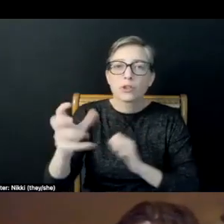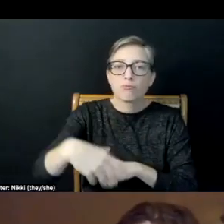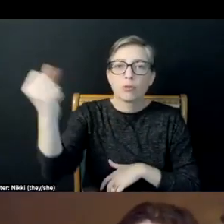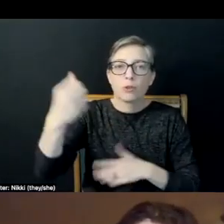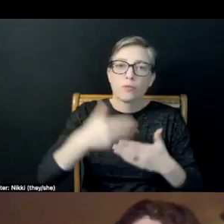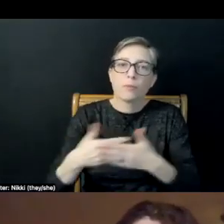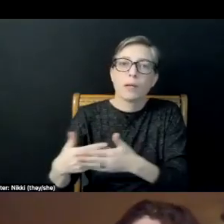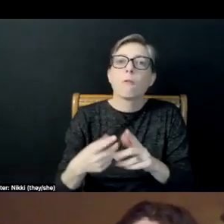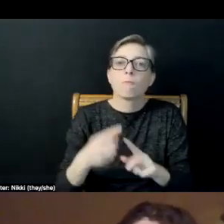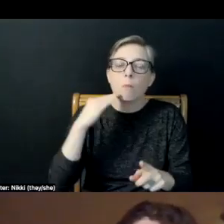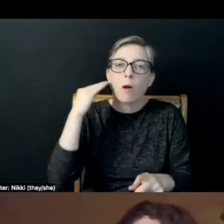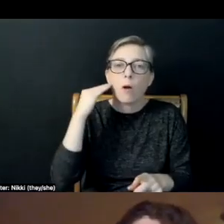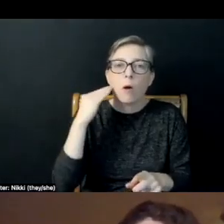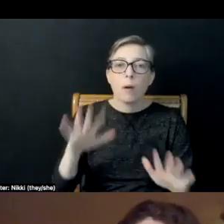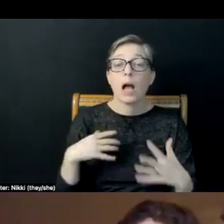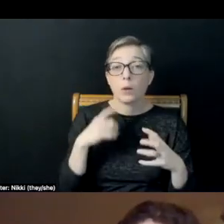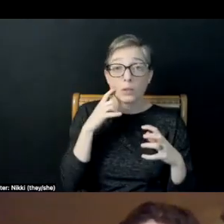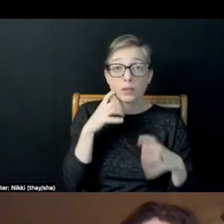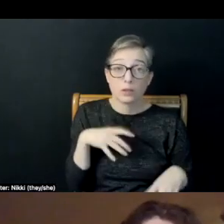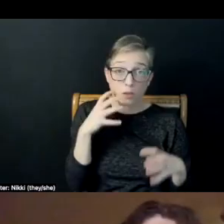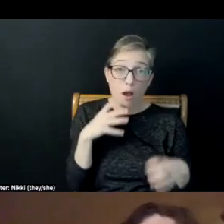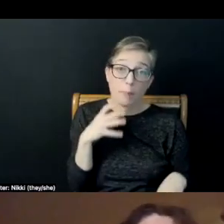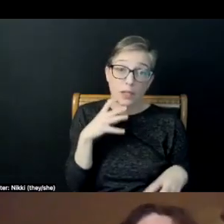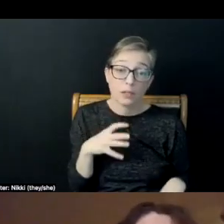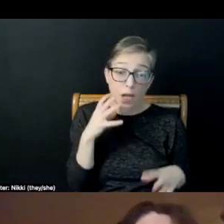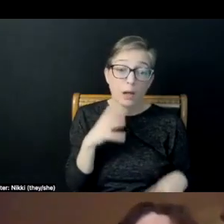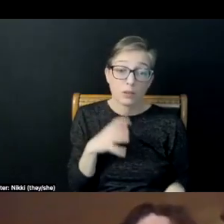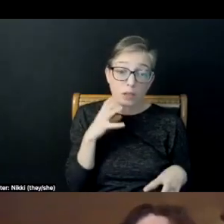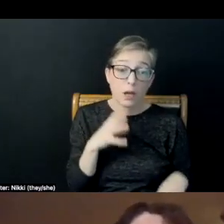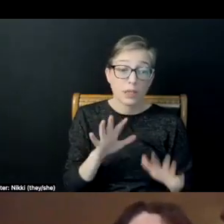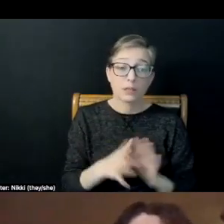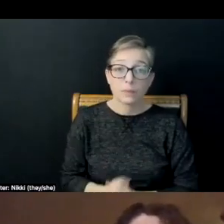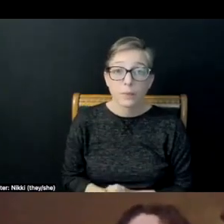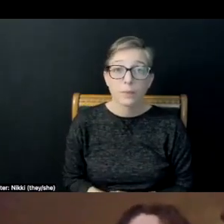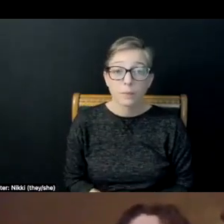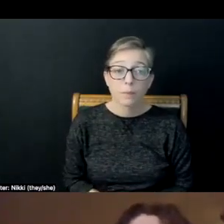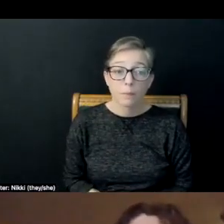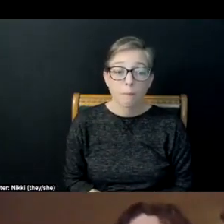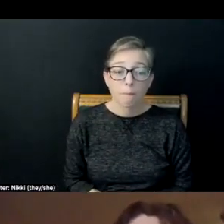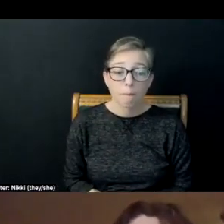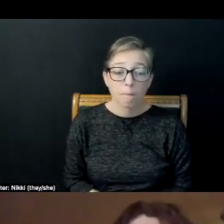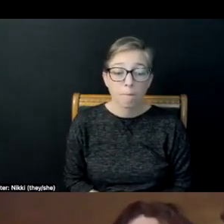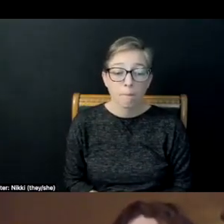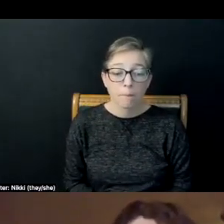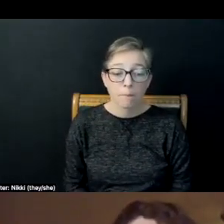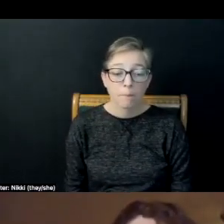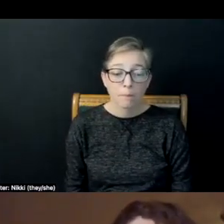I mean, I was hysterical. It was often hard for me to be certain that I was not being too